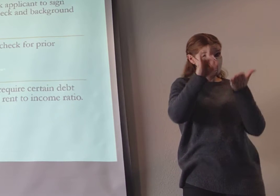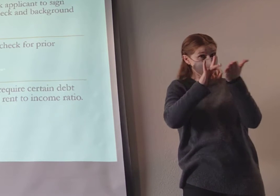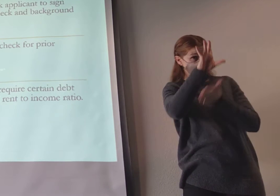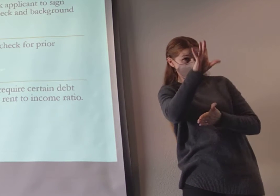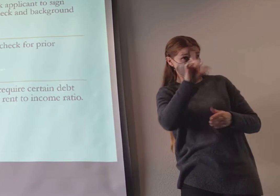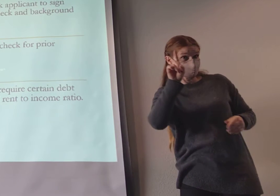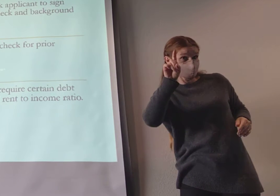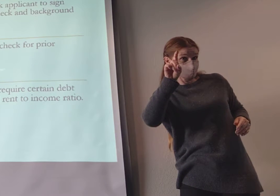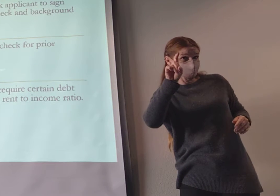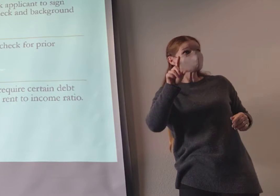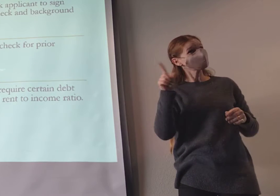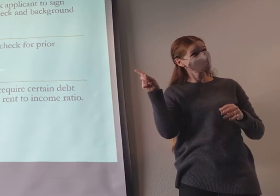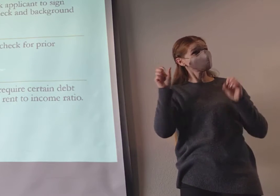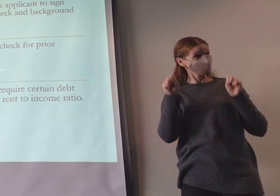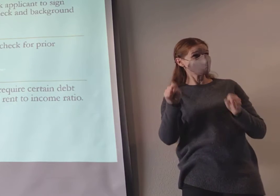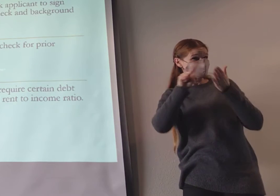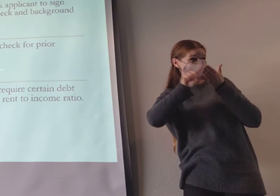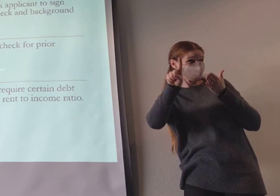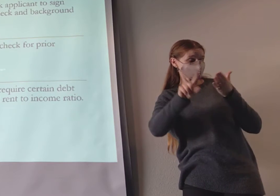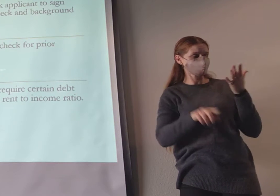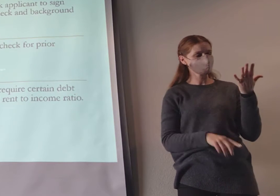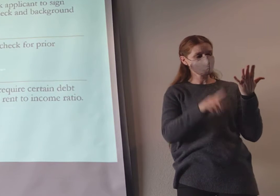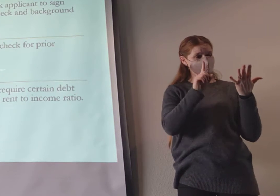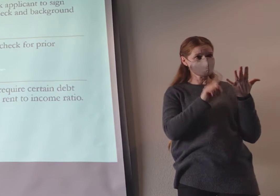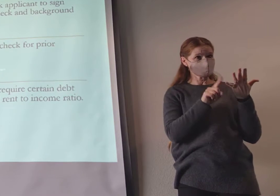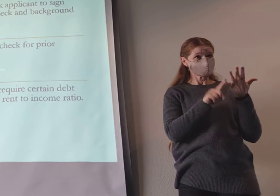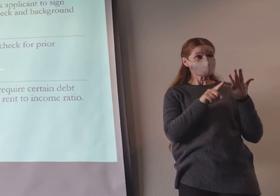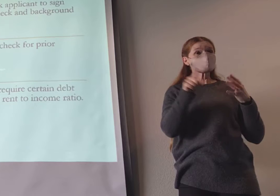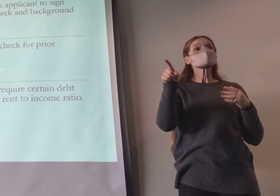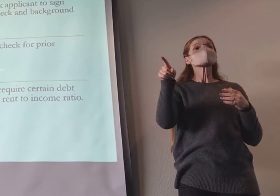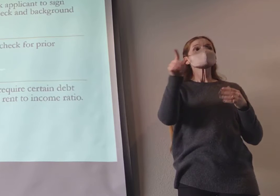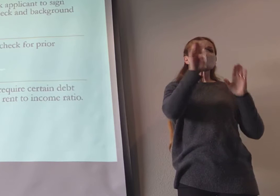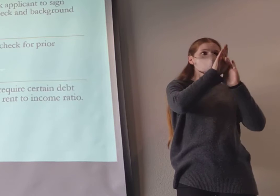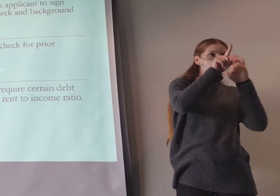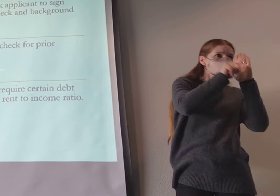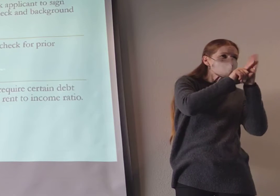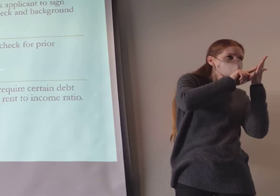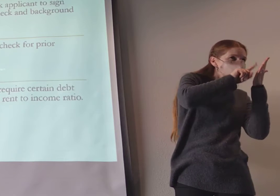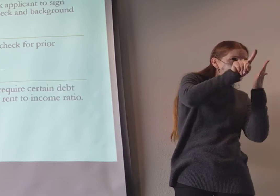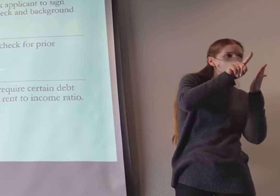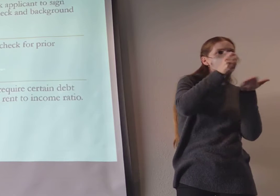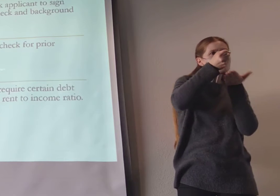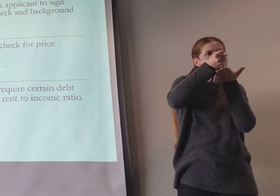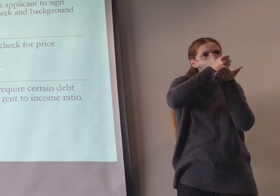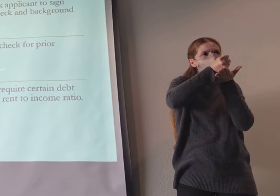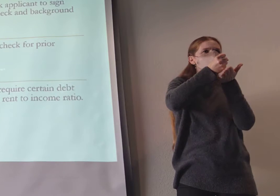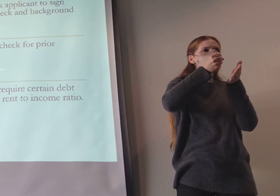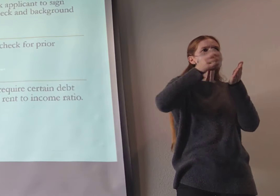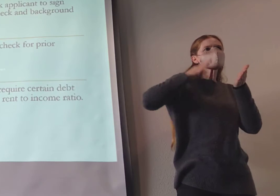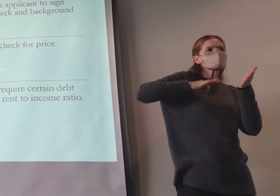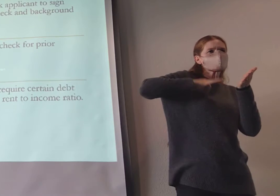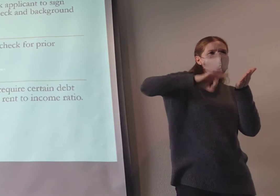They can ask for you to sign a credit check and a background check, and they can require